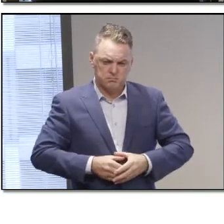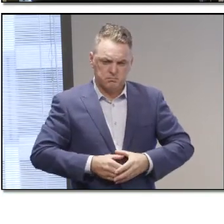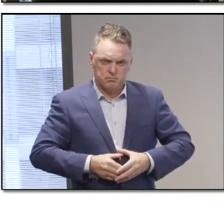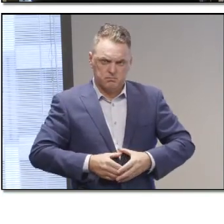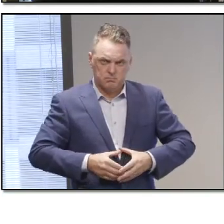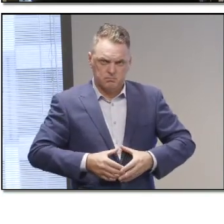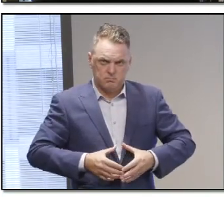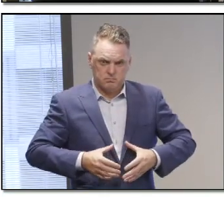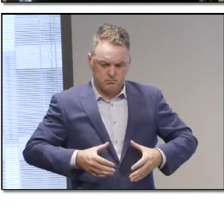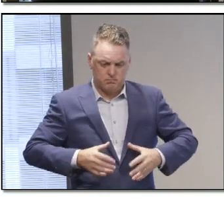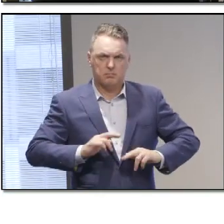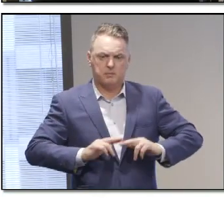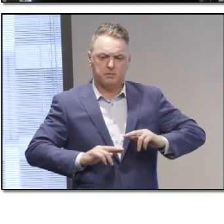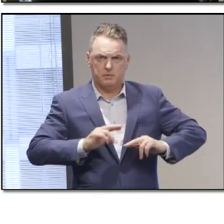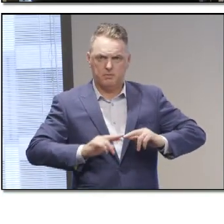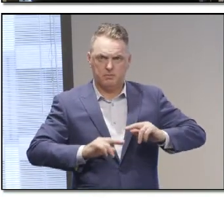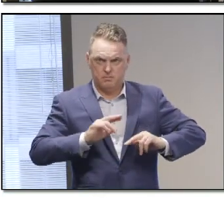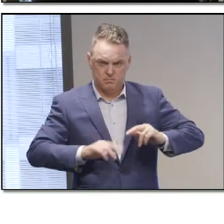and then the foetal period and up to full term,